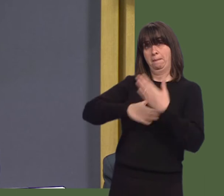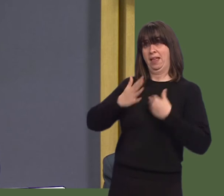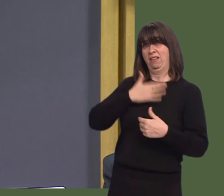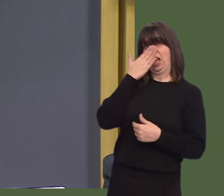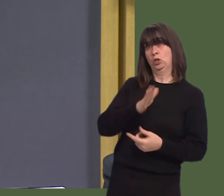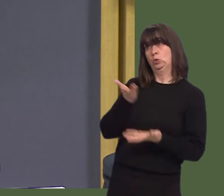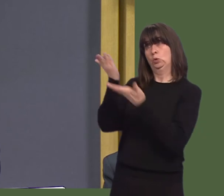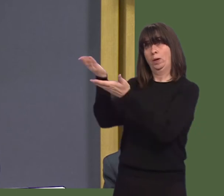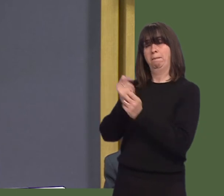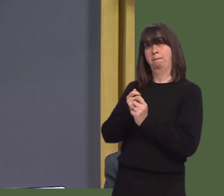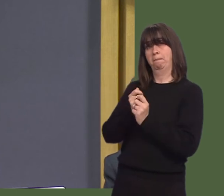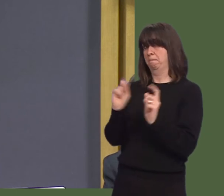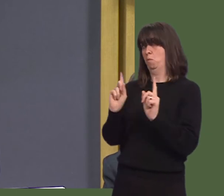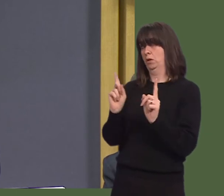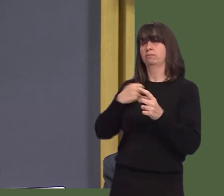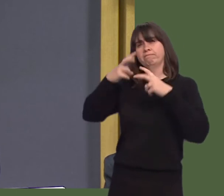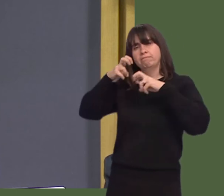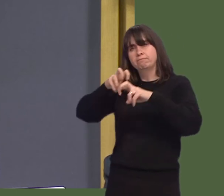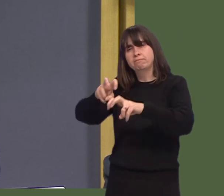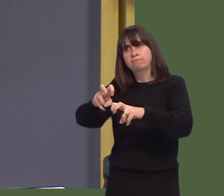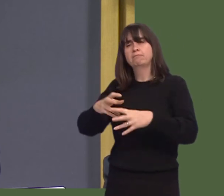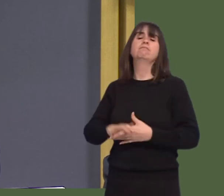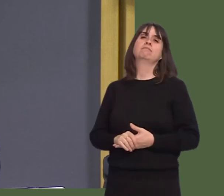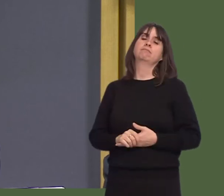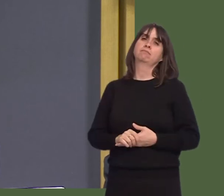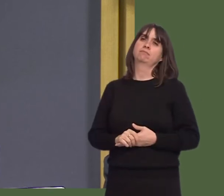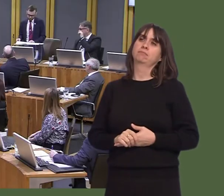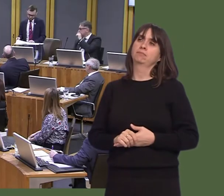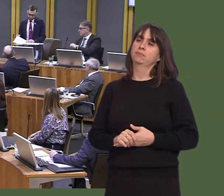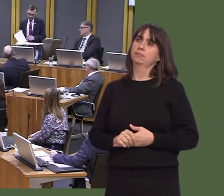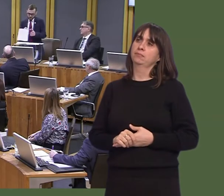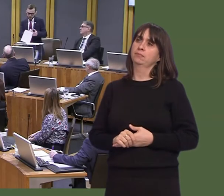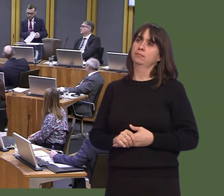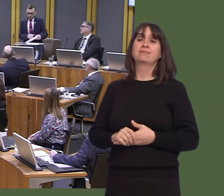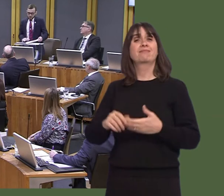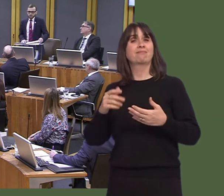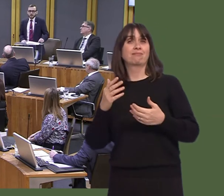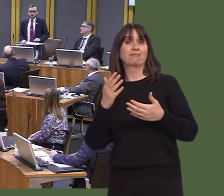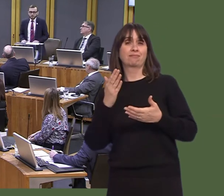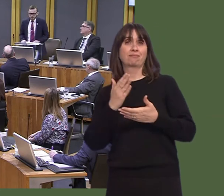I can't understand why the UK Government has been so secretive about these analyses and not